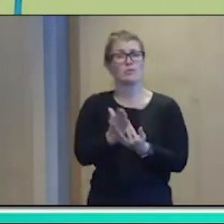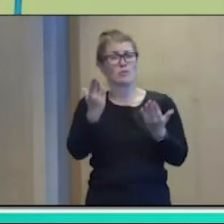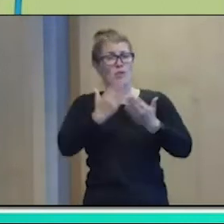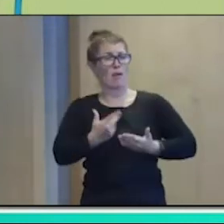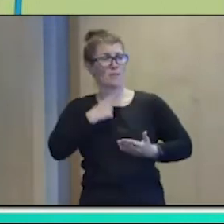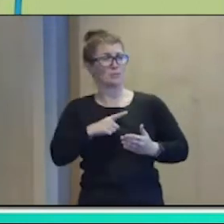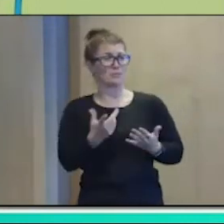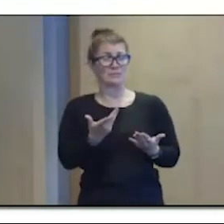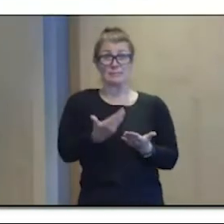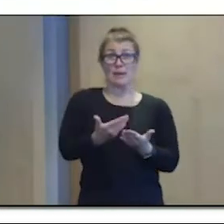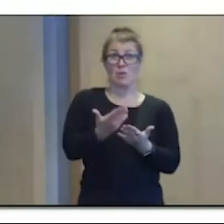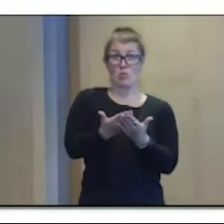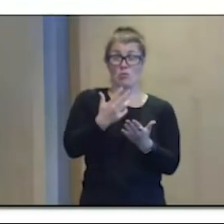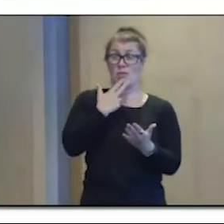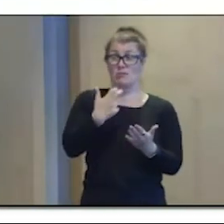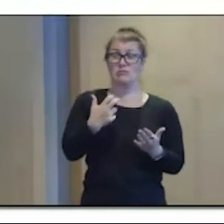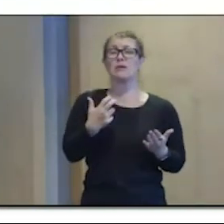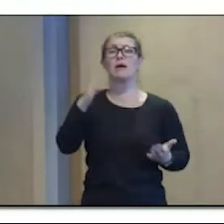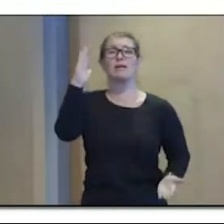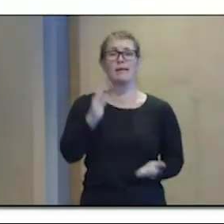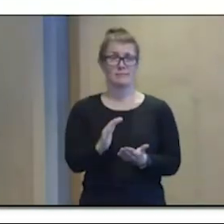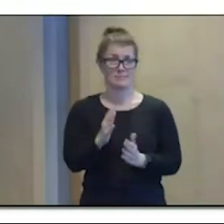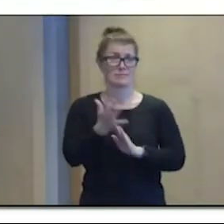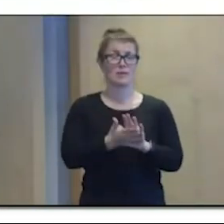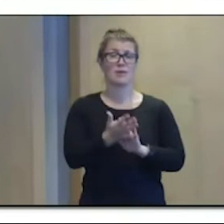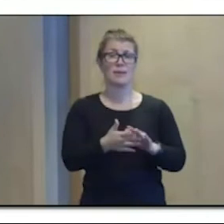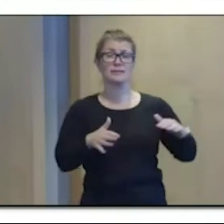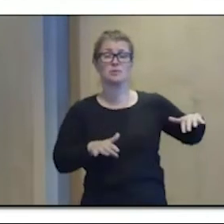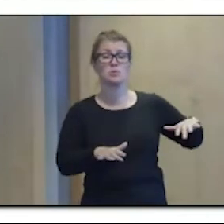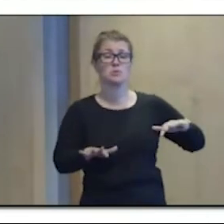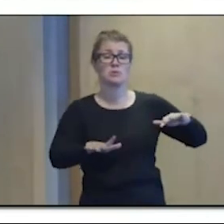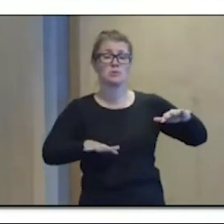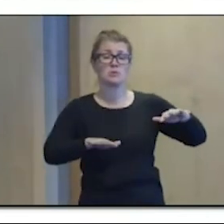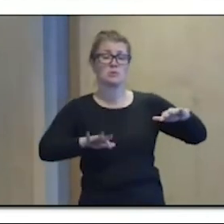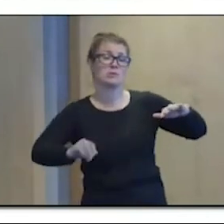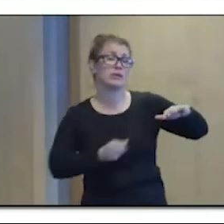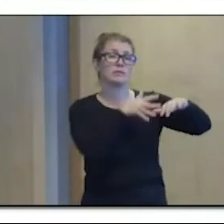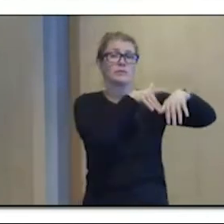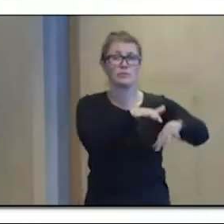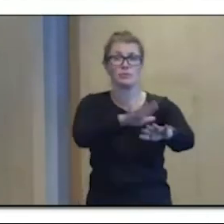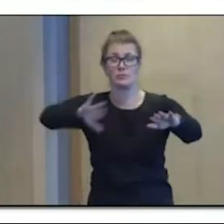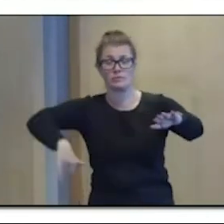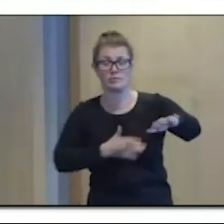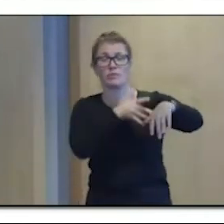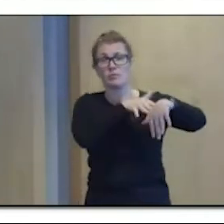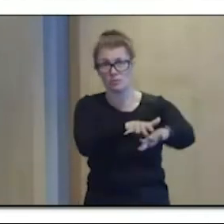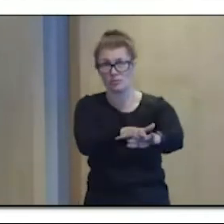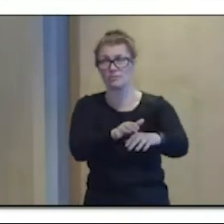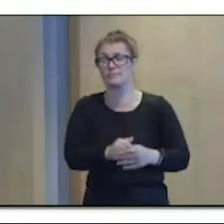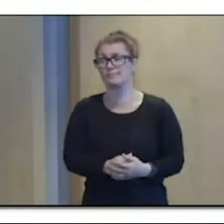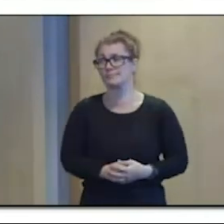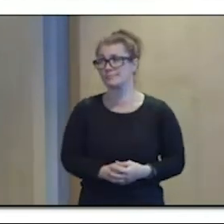demand so that it's back in the top dam and you can go again. And so this brings us to storage.